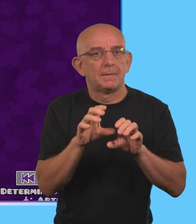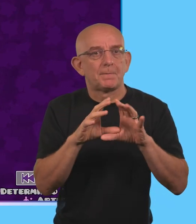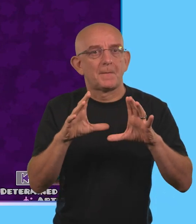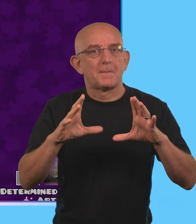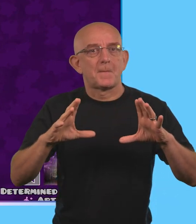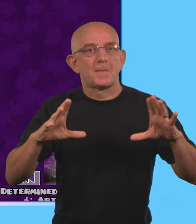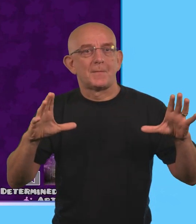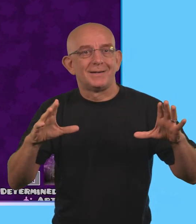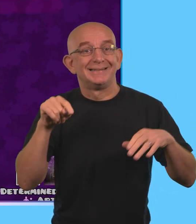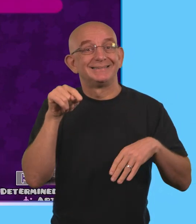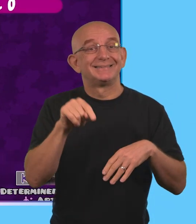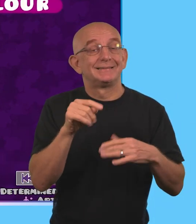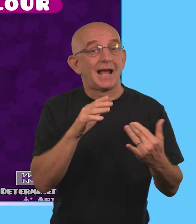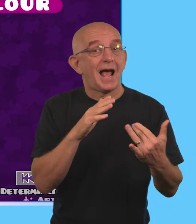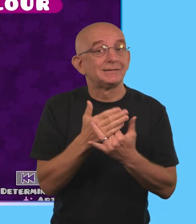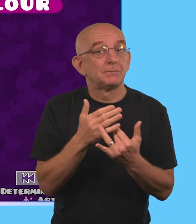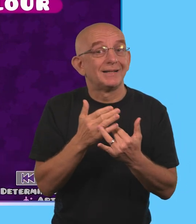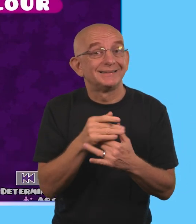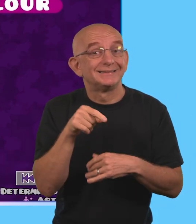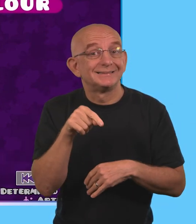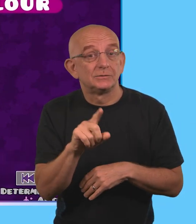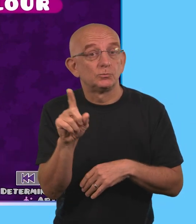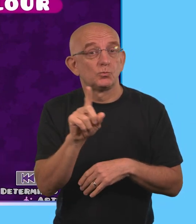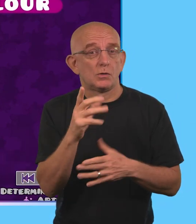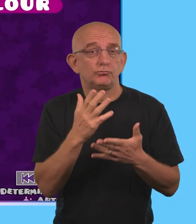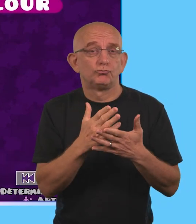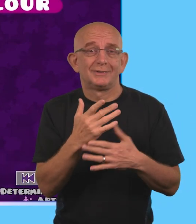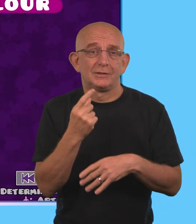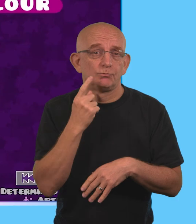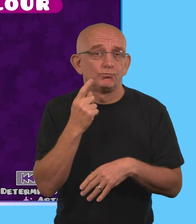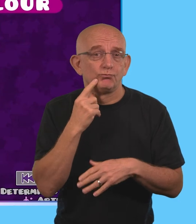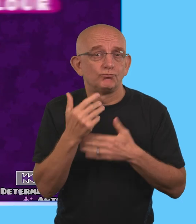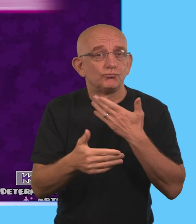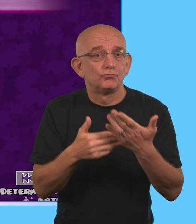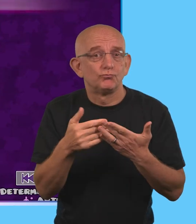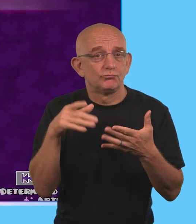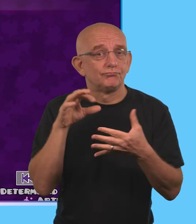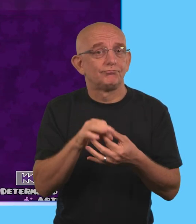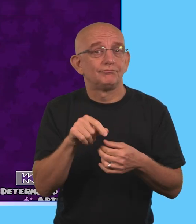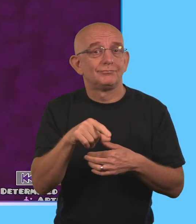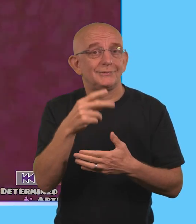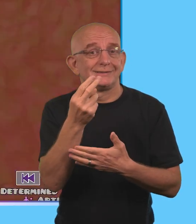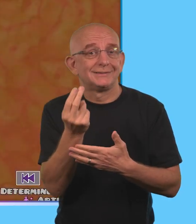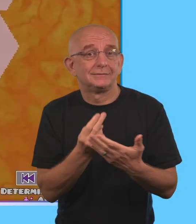In terms of accessibility, in Six-Sided Stories, the relevant features are baked into the game design itself.